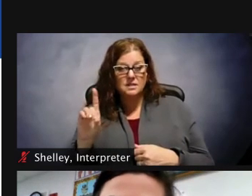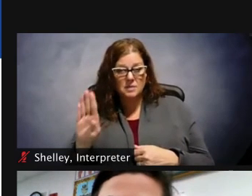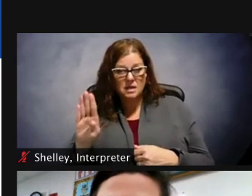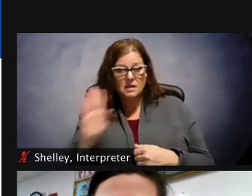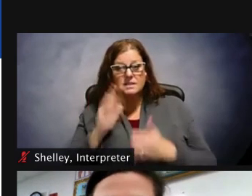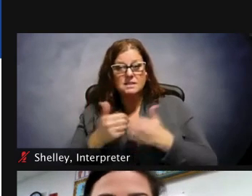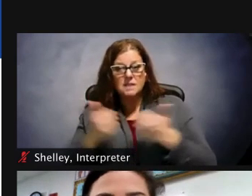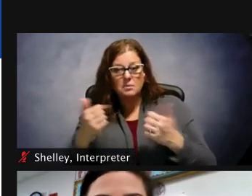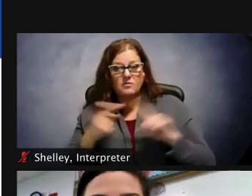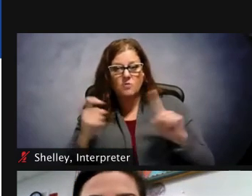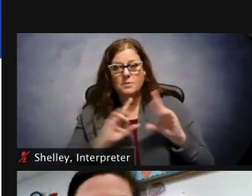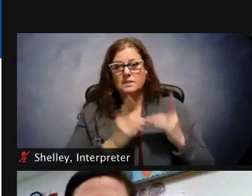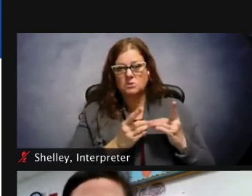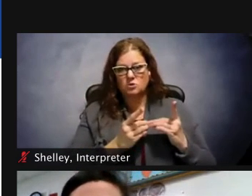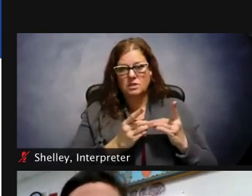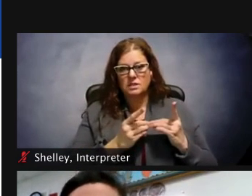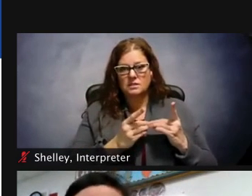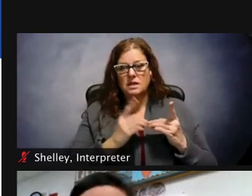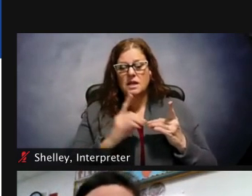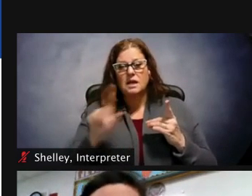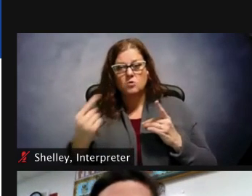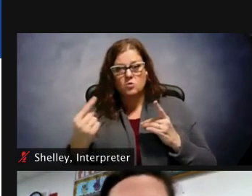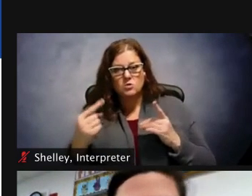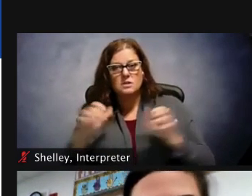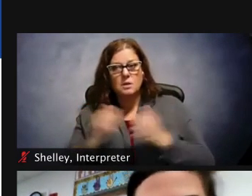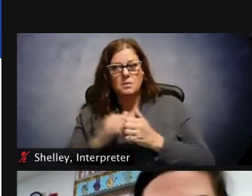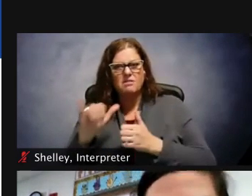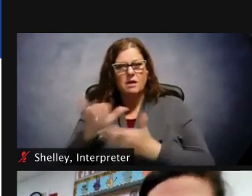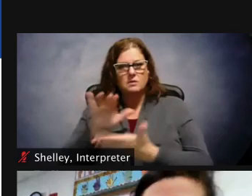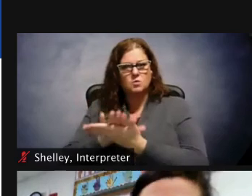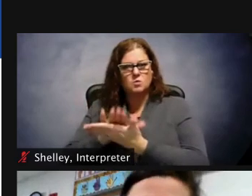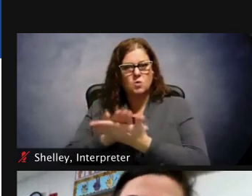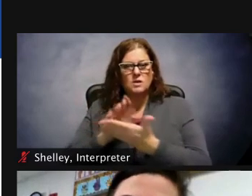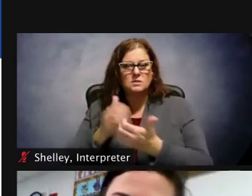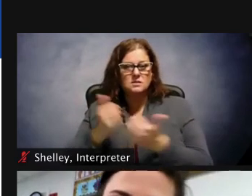the district. That is exclusively done by that school which is different from some other states.